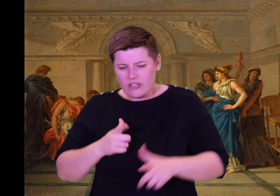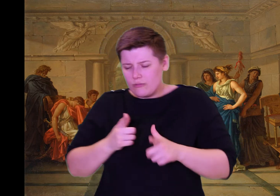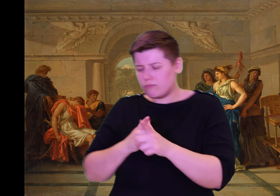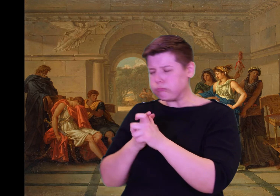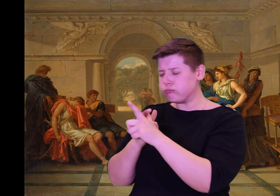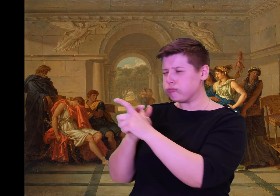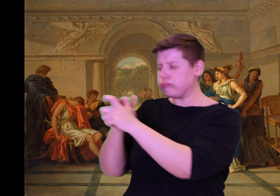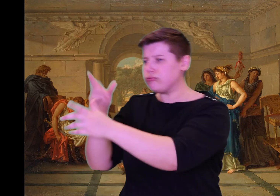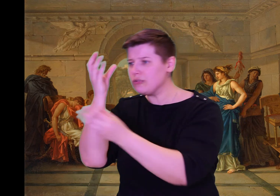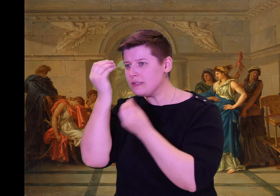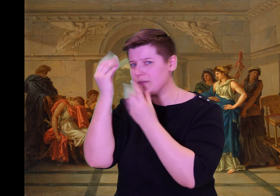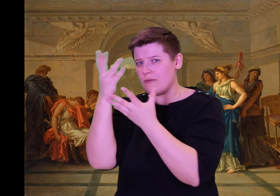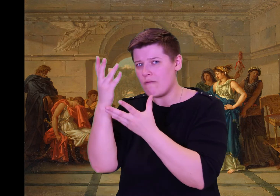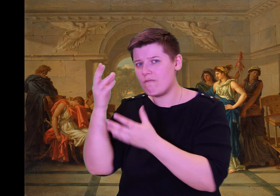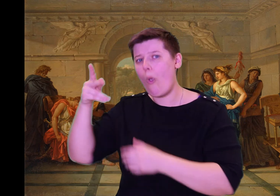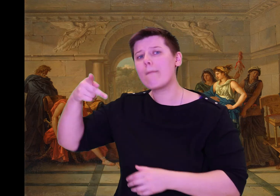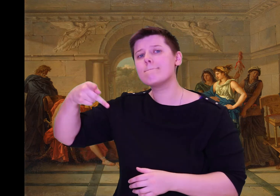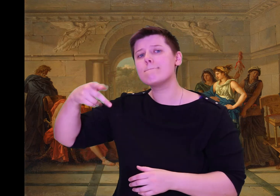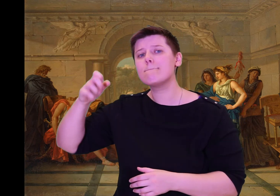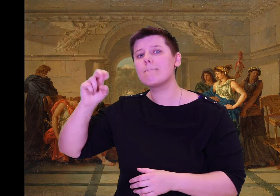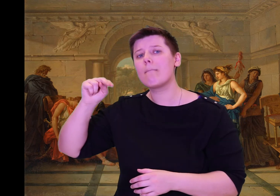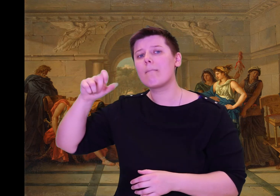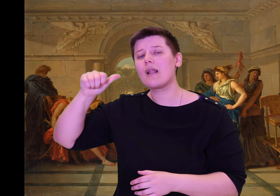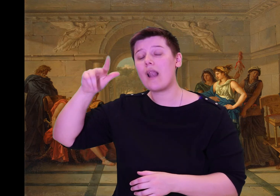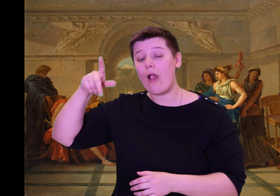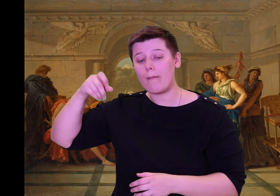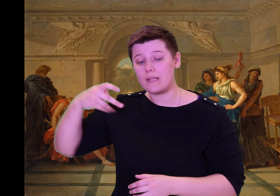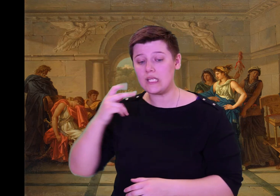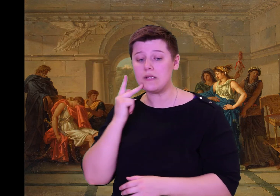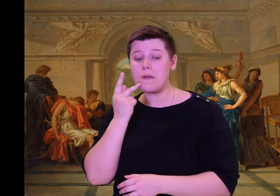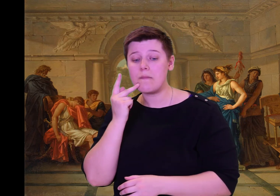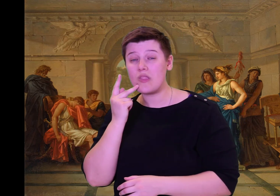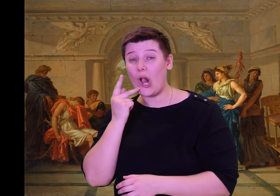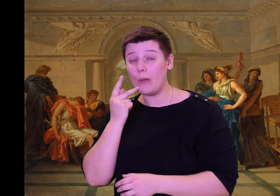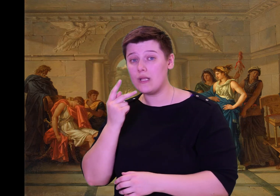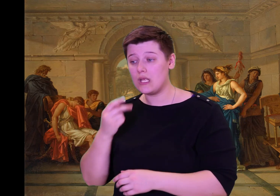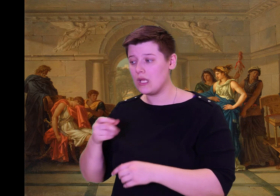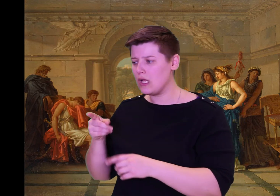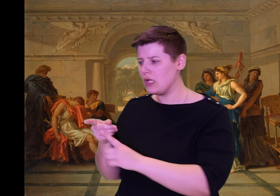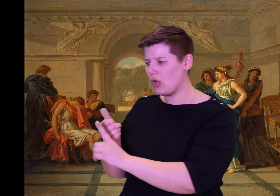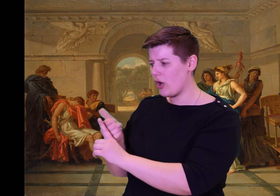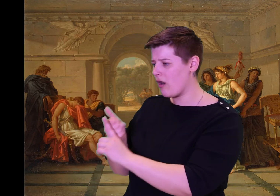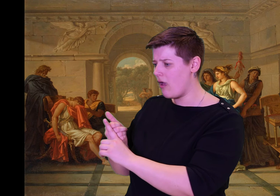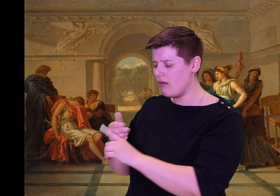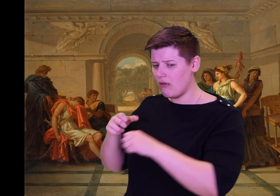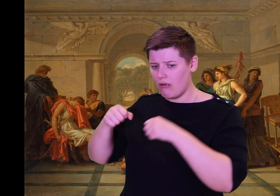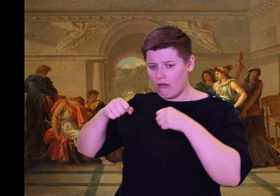refusing food and drink, consuming nothing. She wondered if her fine son